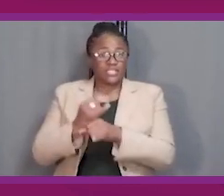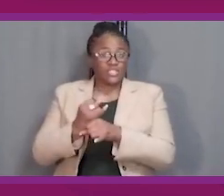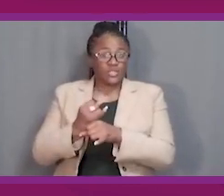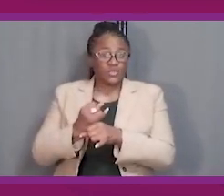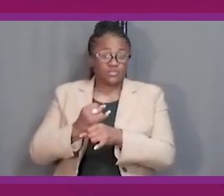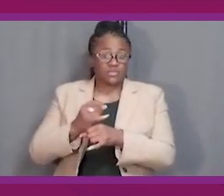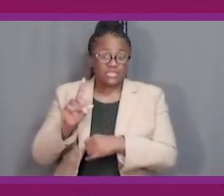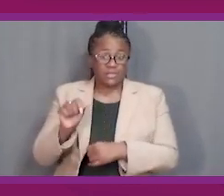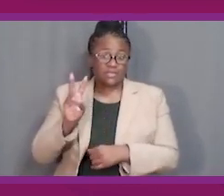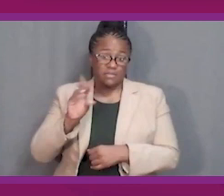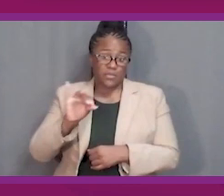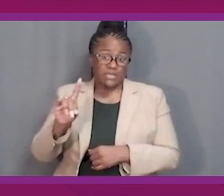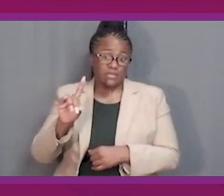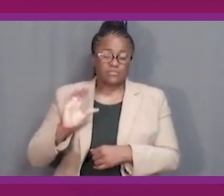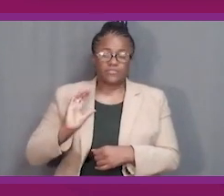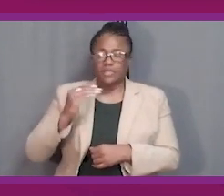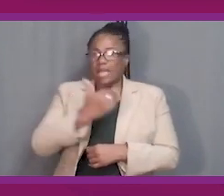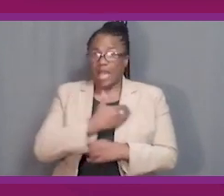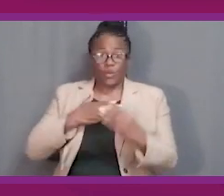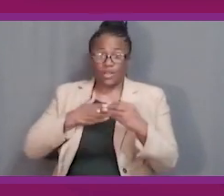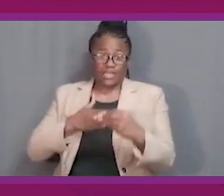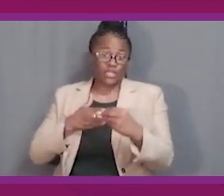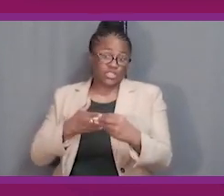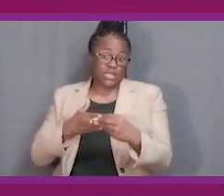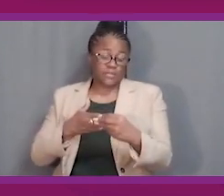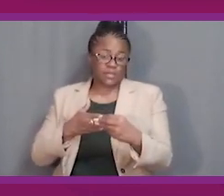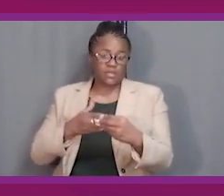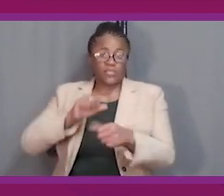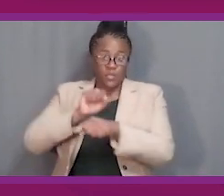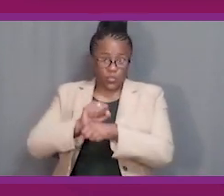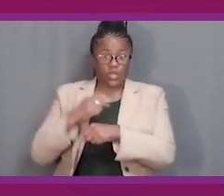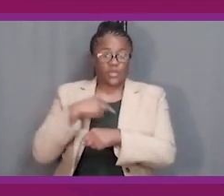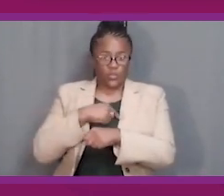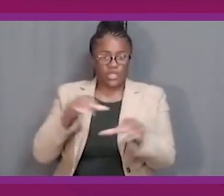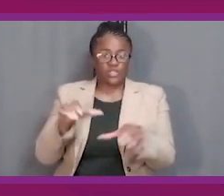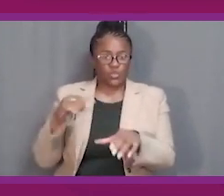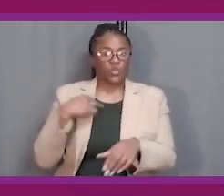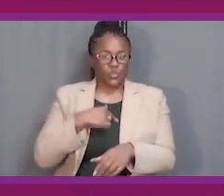we're listening very carefully and wanting to have a better perspective on